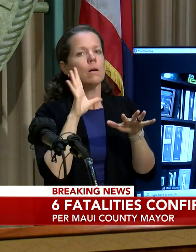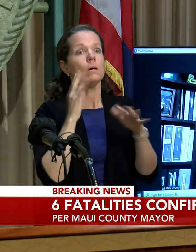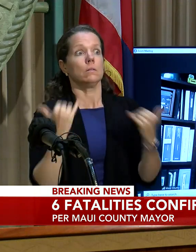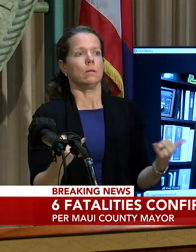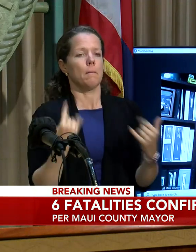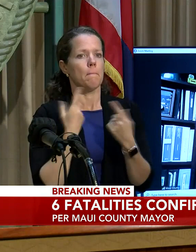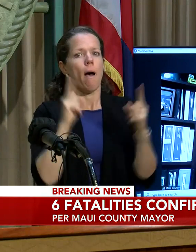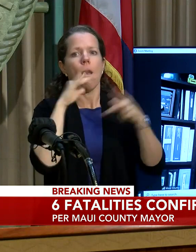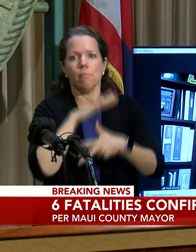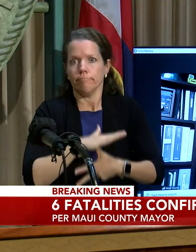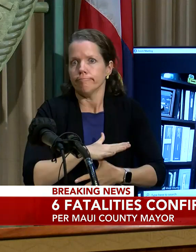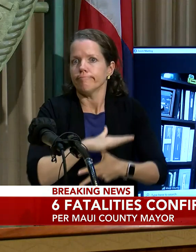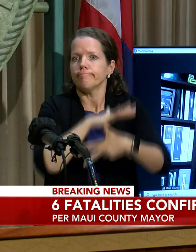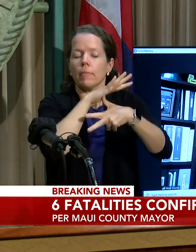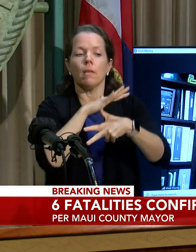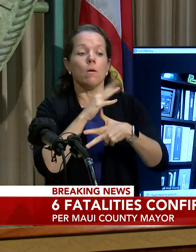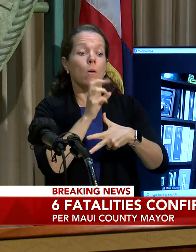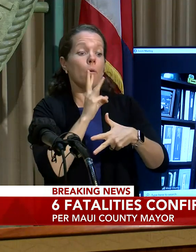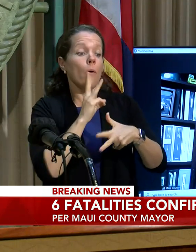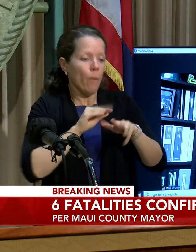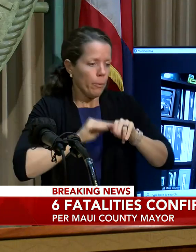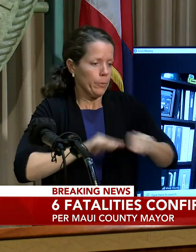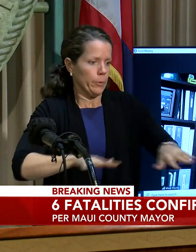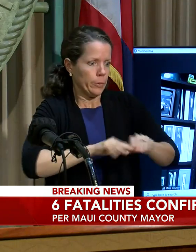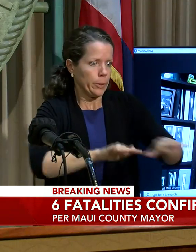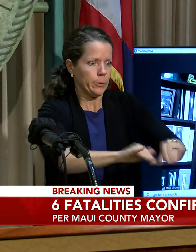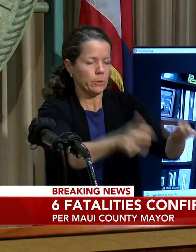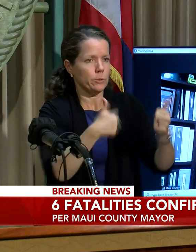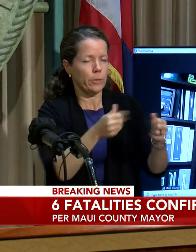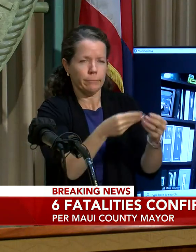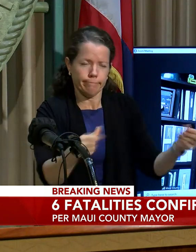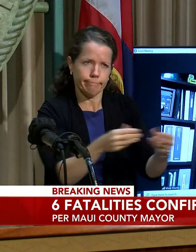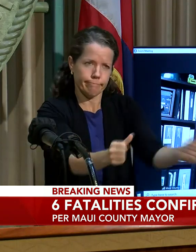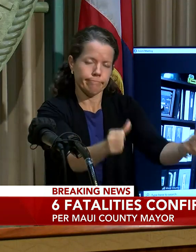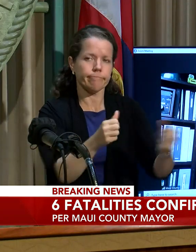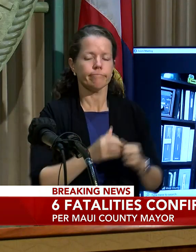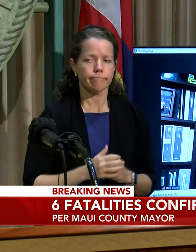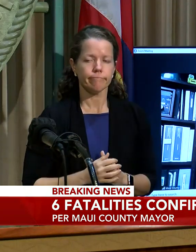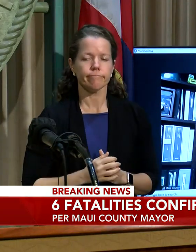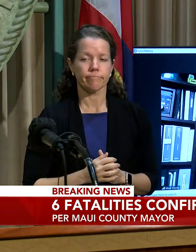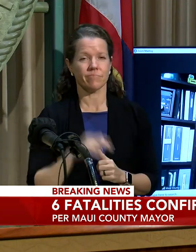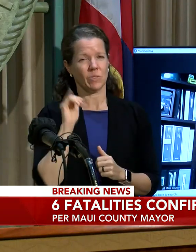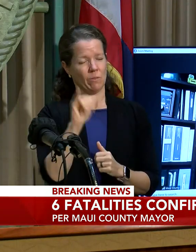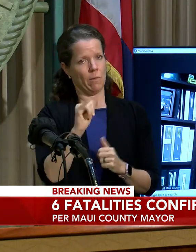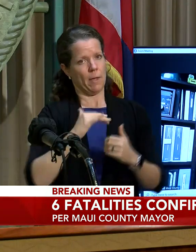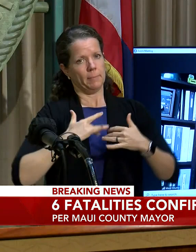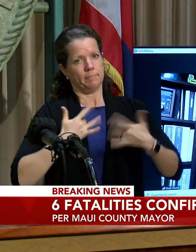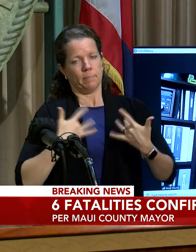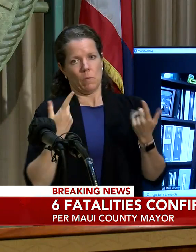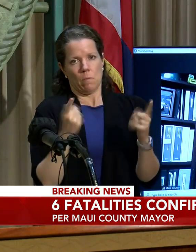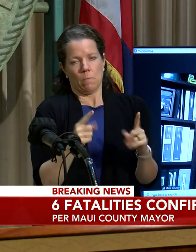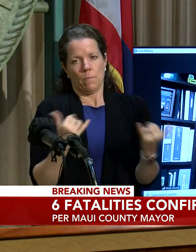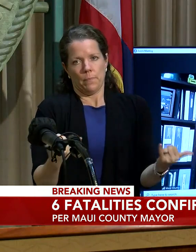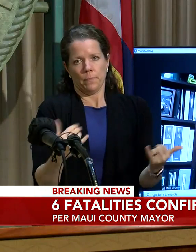OUTPOURING OF ASSISTANCE. WE OUTPOURING OF ASSISTANCE. WE ARE OUTPOURING OF ASSISTANCE. WE ARE BATTING OUTPOURING OF ASSISTANCE. WE ARE BATTING -- OUTPOURING OF ASSISTANCE. WE ARE BATTING -- CONTINUING OUTPOURING OF ASSISTANCE. WE ARE BATTING -- CONTINUING TO WE ARE BATTING -- CONTINUING TO WE ARE BATTING -- CONTINUING TO BATTLE WE ARE BATTING -- CONTINUING TO BATTLE FIRES. BATTLE FIRES. BATTLE FIRES. HELICOPTERS BATTLE FIRES. HELICOPTERS UNABLE BATTLE FIRES. HELICOPTERS UNABLE TO BATTLE FIRES. HELICOPTERS UNABLE TO GET BATTLE FIRES. HELICOPTERS UNABLE TO GET UP BATTLE FIRES. HELICOPTERS UNABLE TO GET UP IN HELICOPTERS UNABLE TO GET UP IN HELICOPTERS UNABLE TO GET UP IN THE